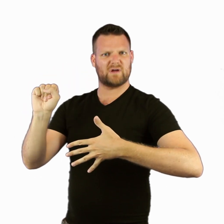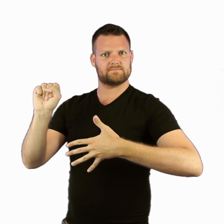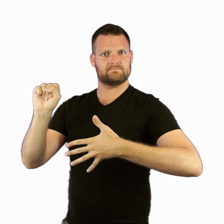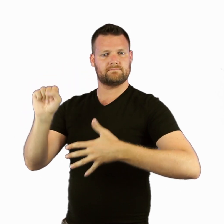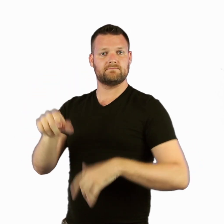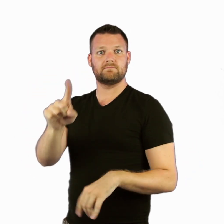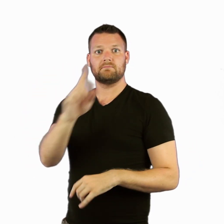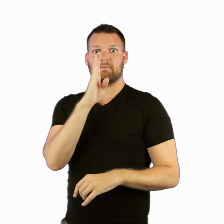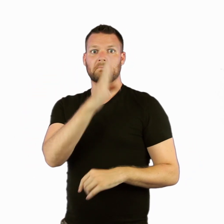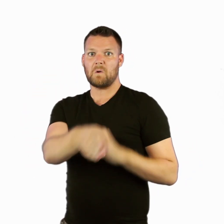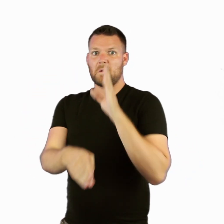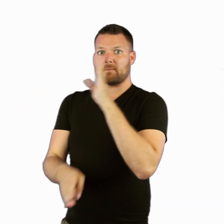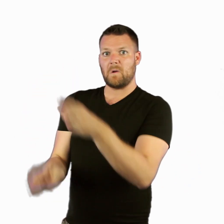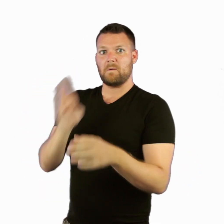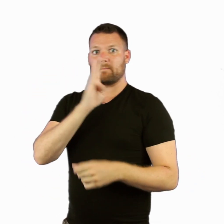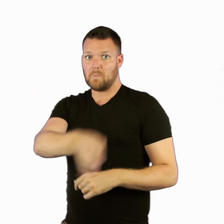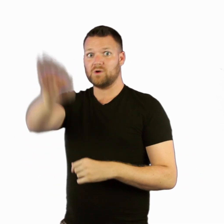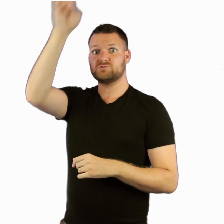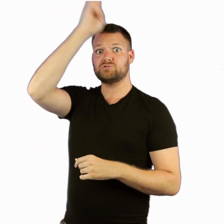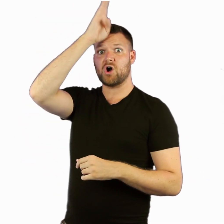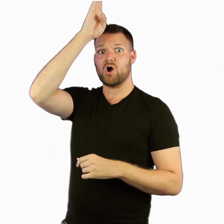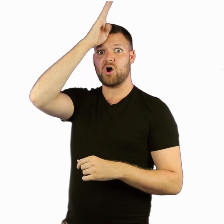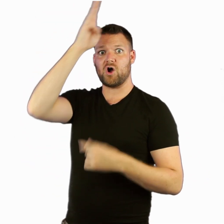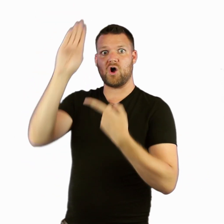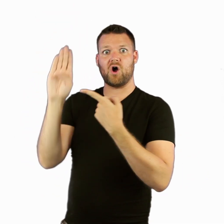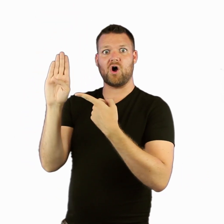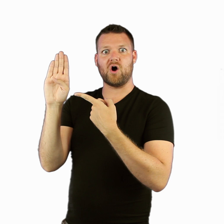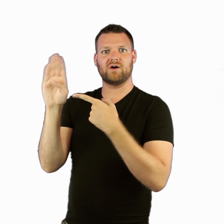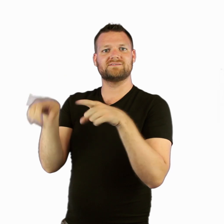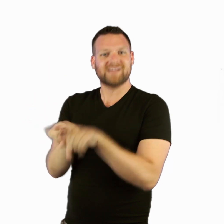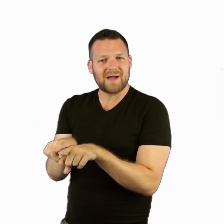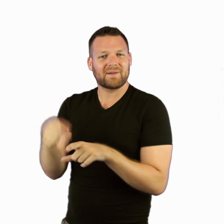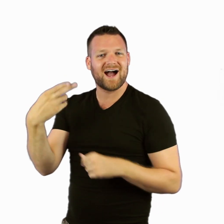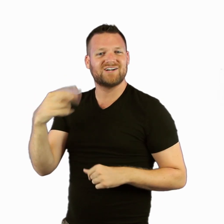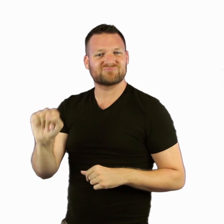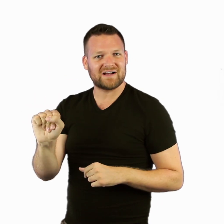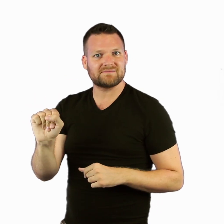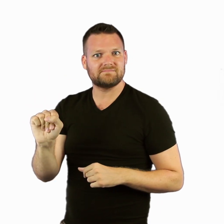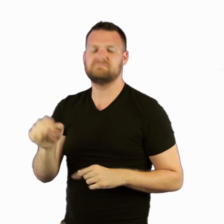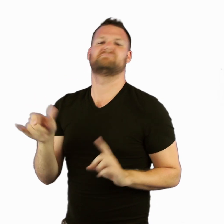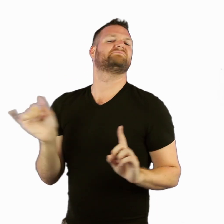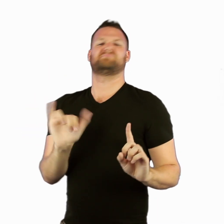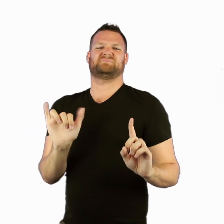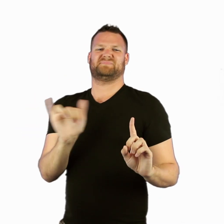The first type of rhyme you see is with this handshape. The same handshape, in this case the B handshape,